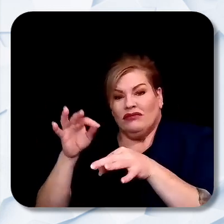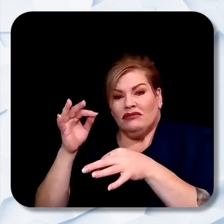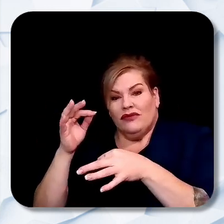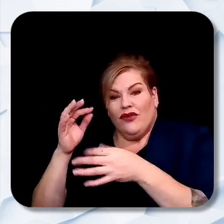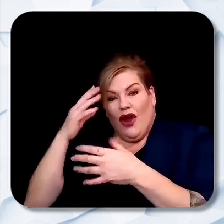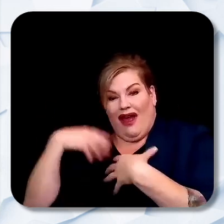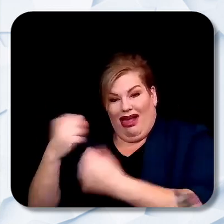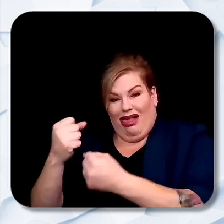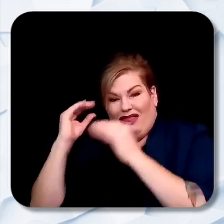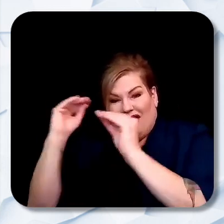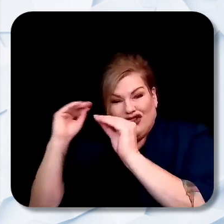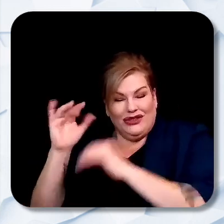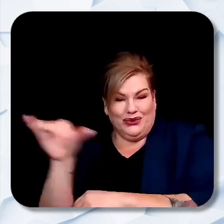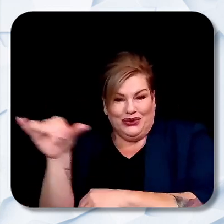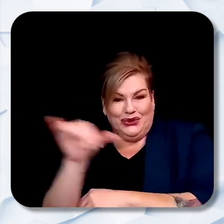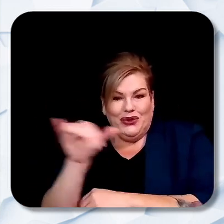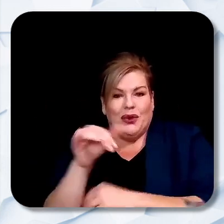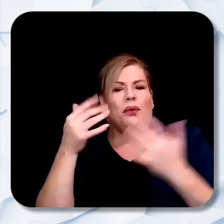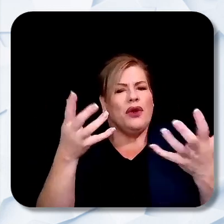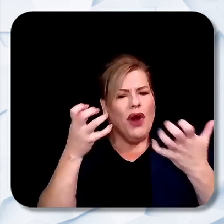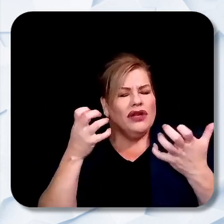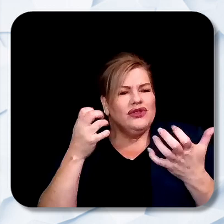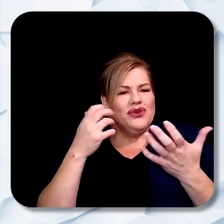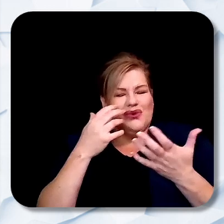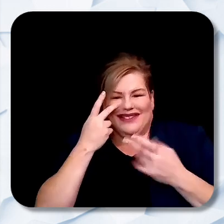give them a chance to practice those health enhancing behaviors. We want to create school,